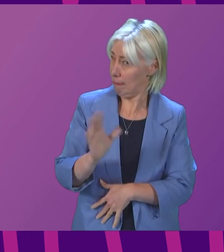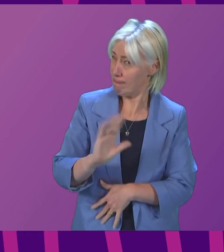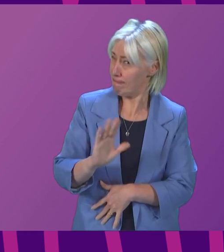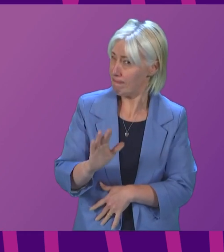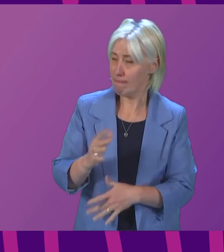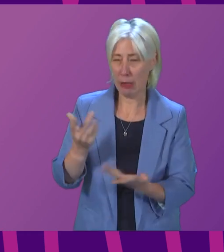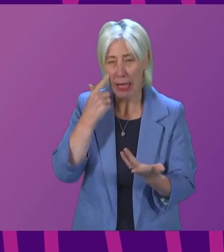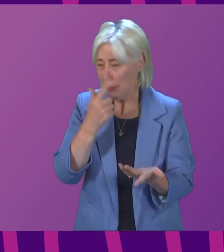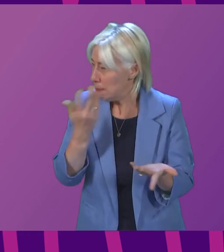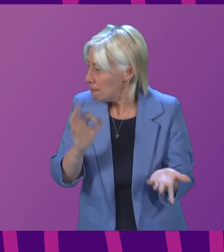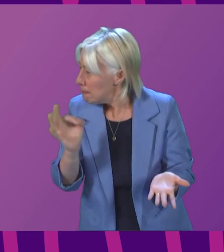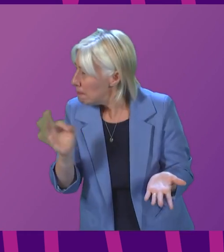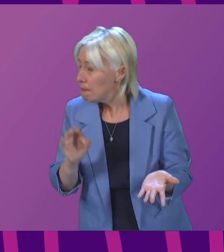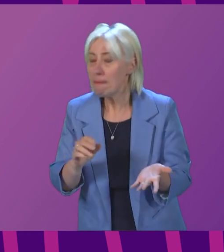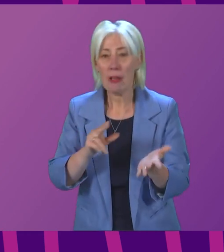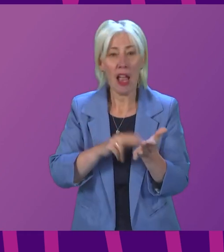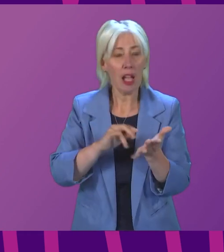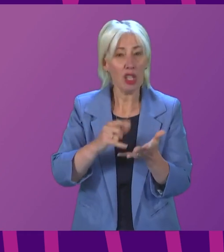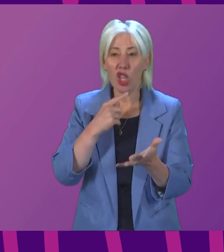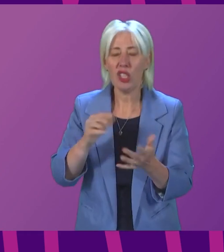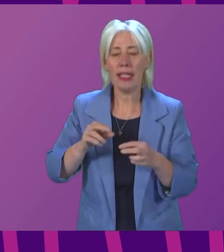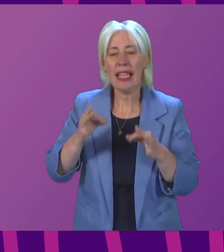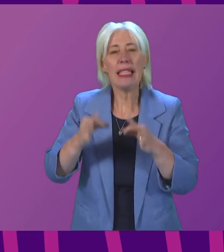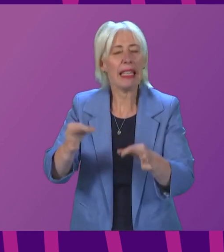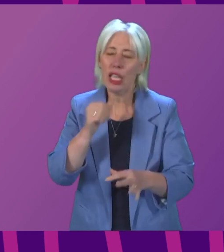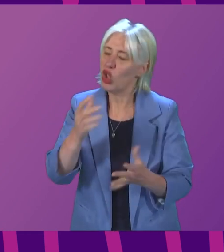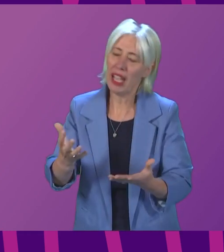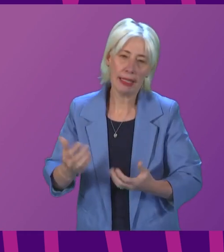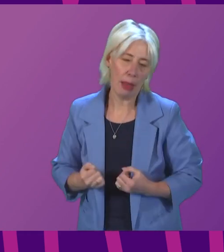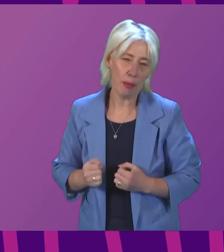Nicola Sturgeon says that the delays are unacceptable, but then accepts them.